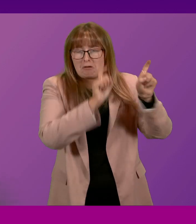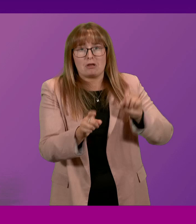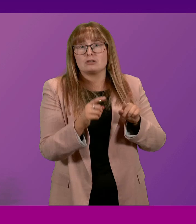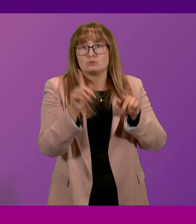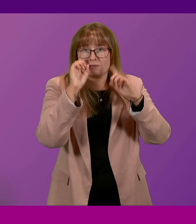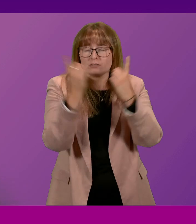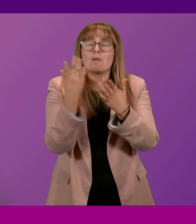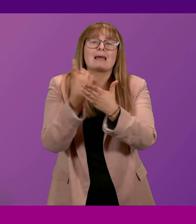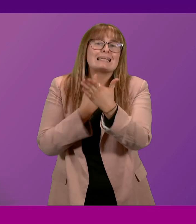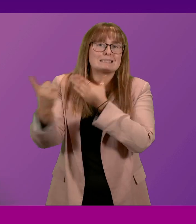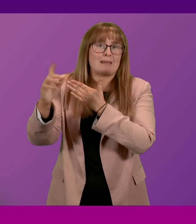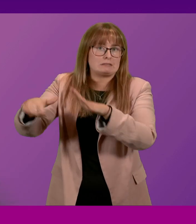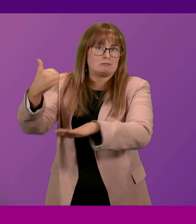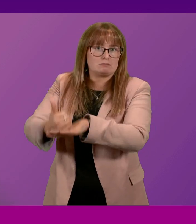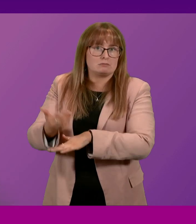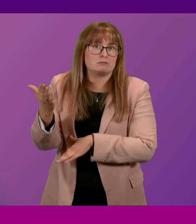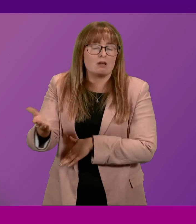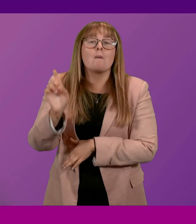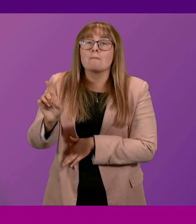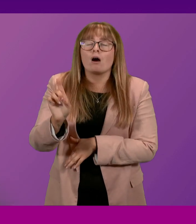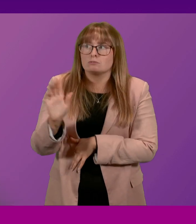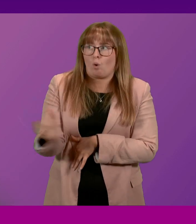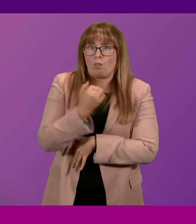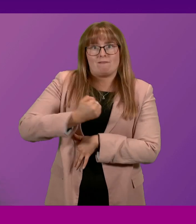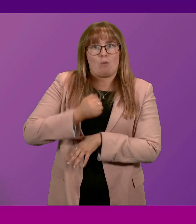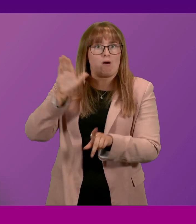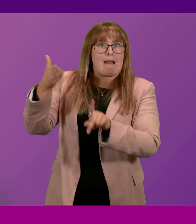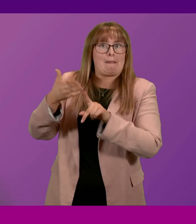institution, as are all universities, but it is in all our interests that those independent